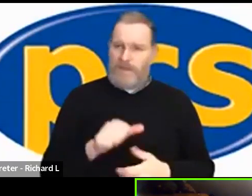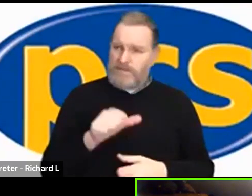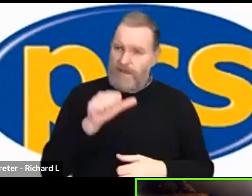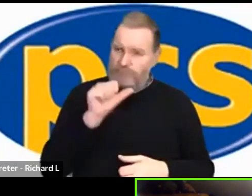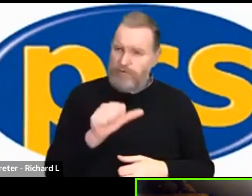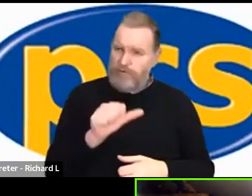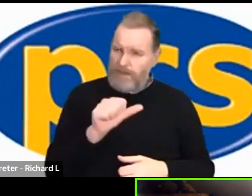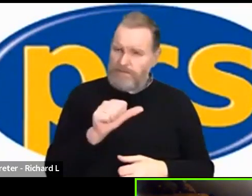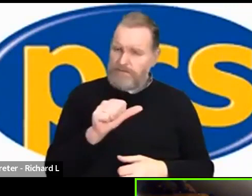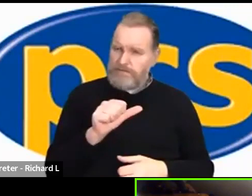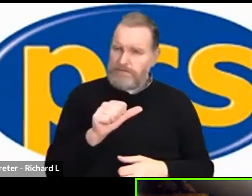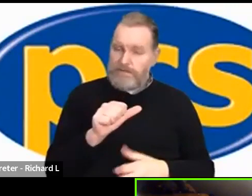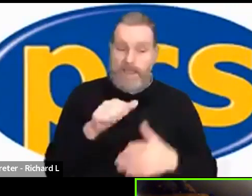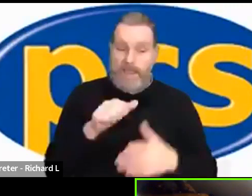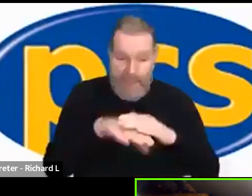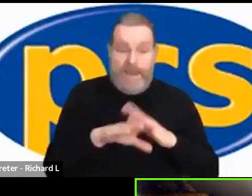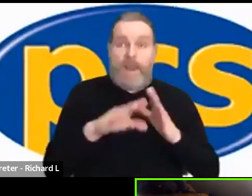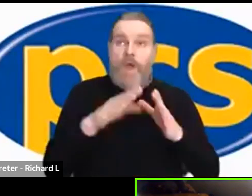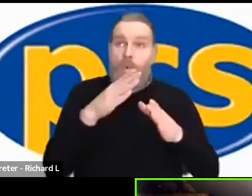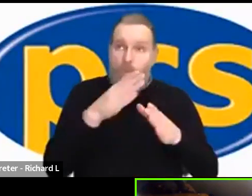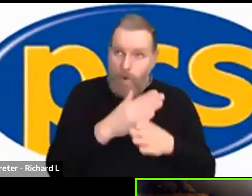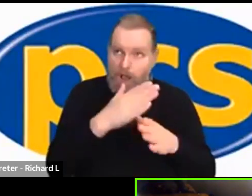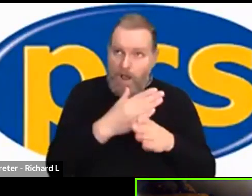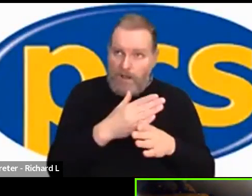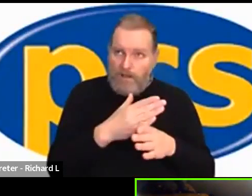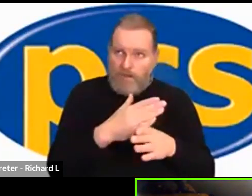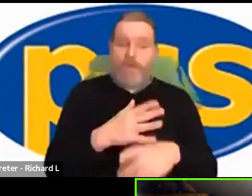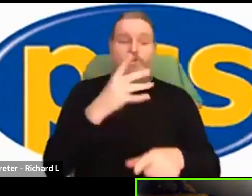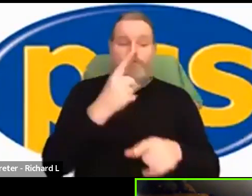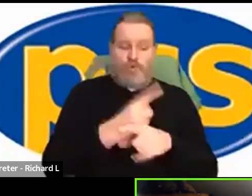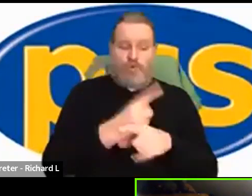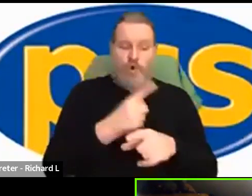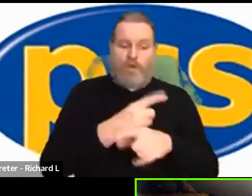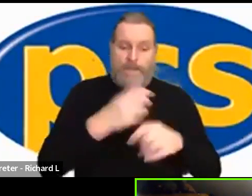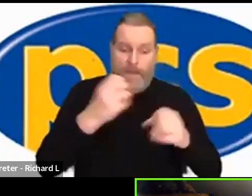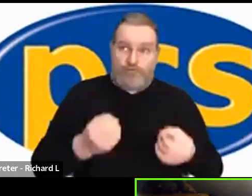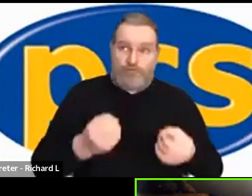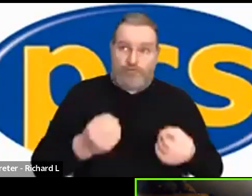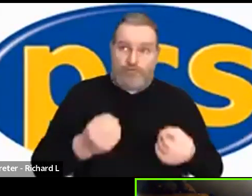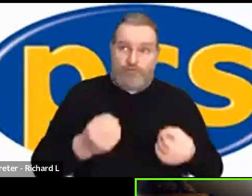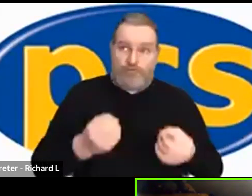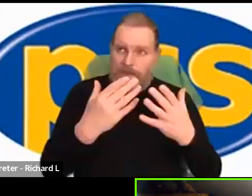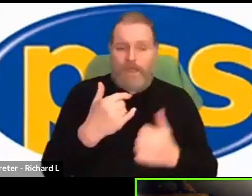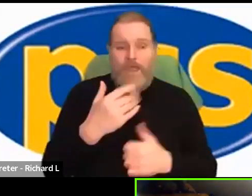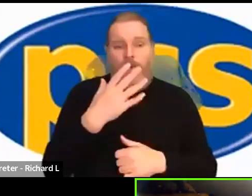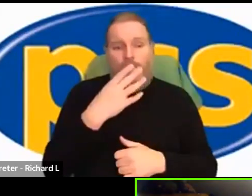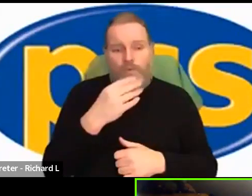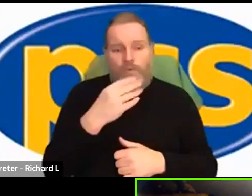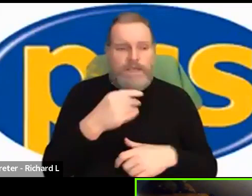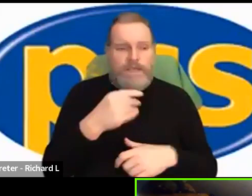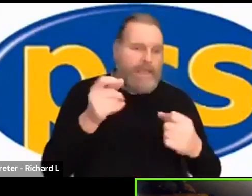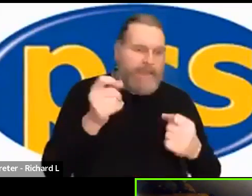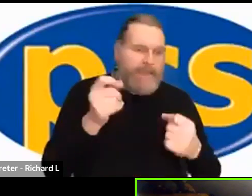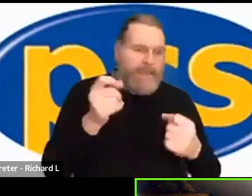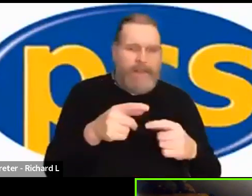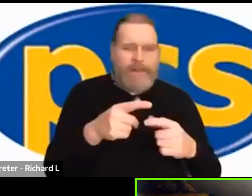we can't. People can't we can't. People can't put it was here in it was here in relation to strike action using departmental systems